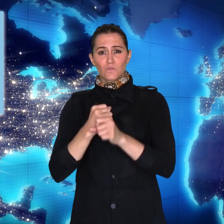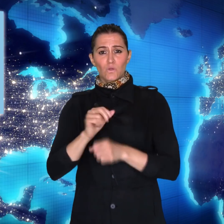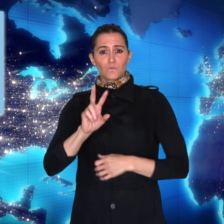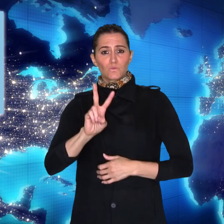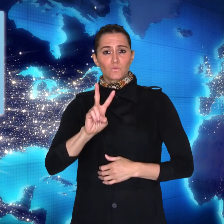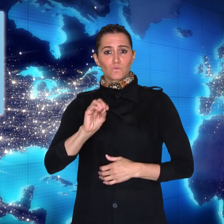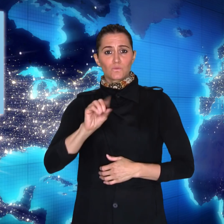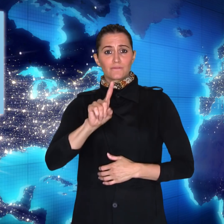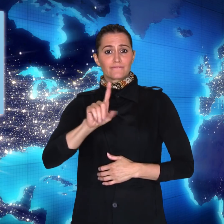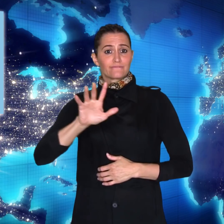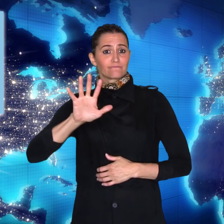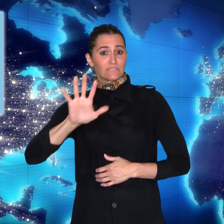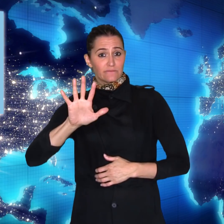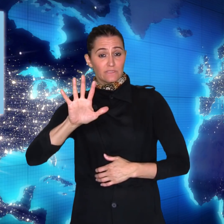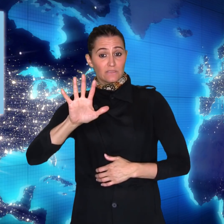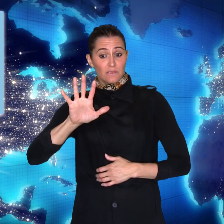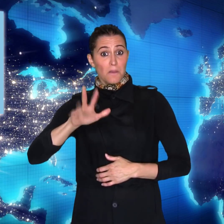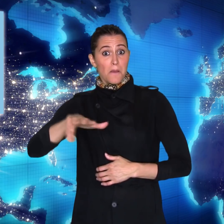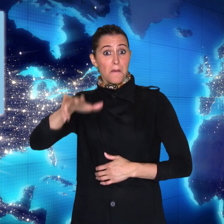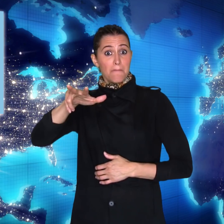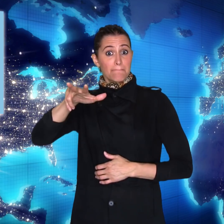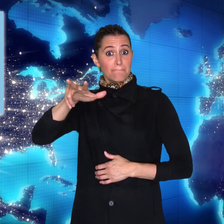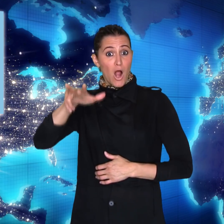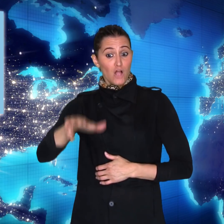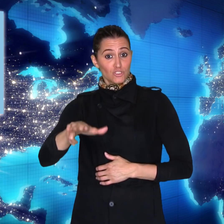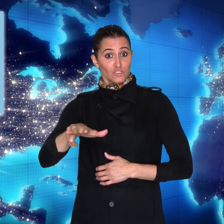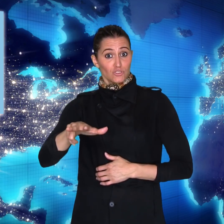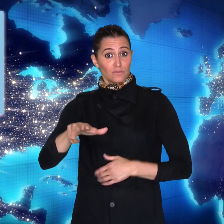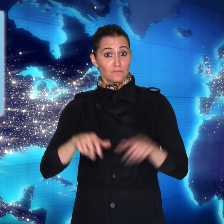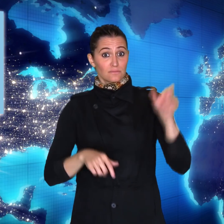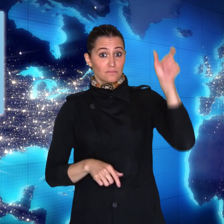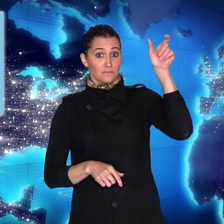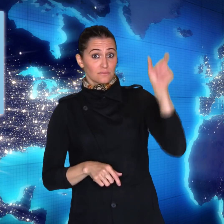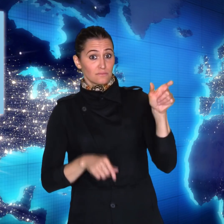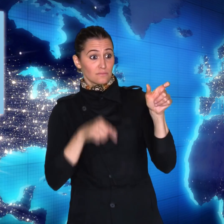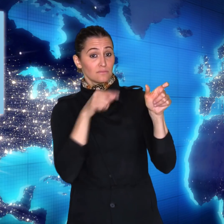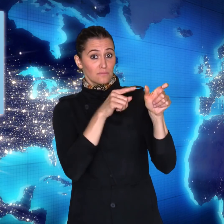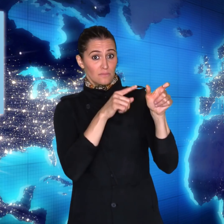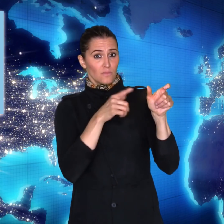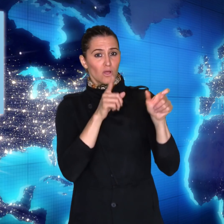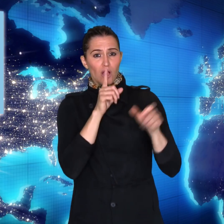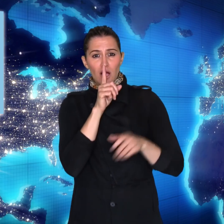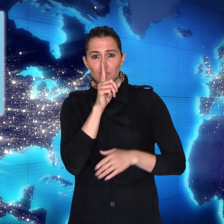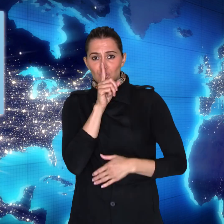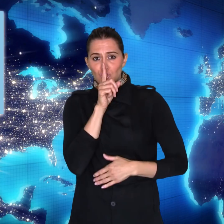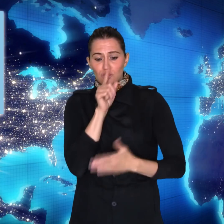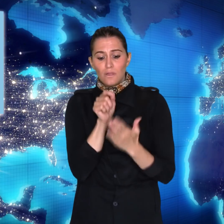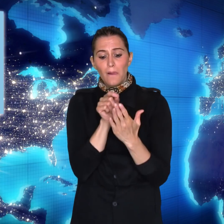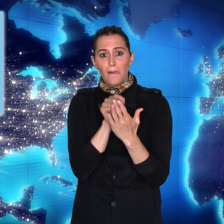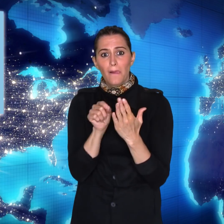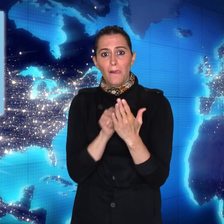suicide note to make it look